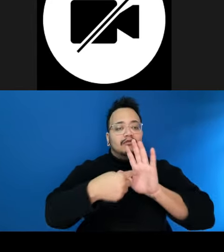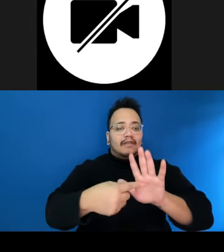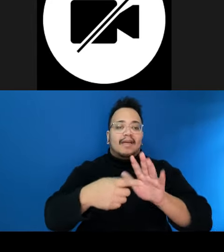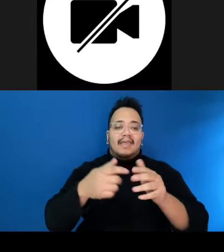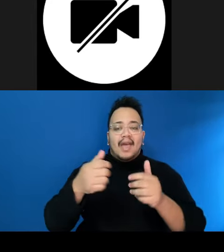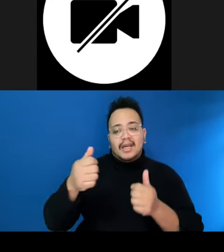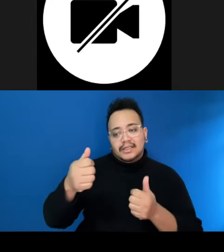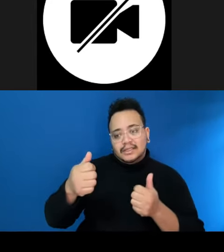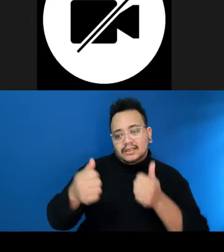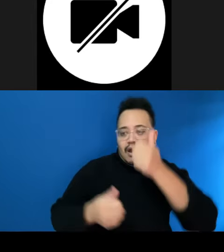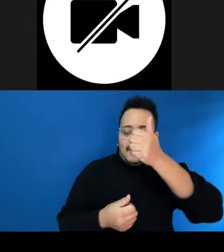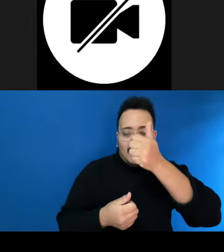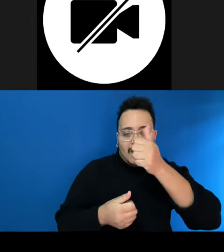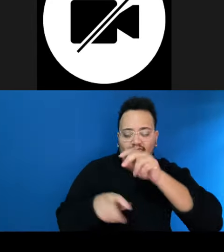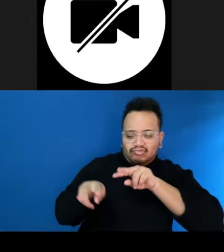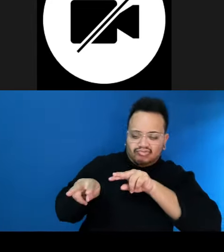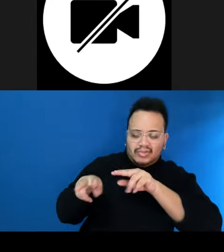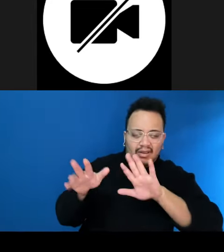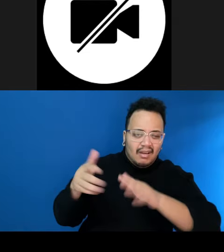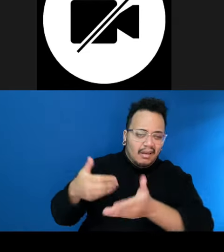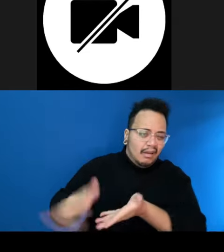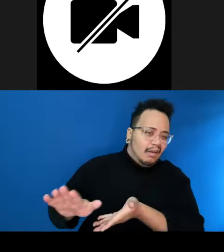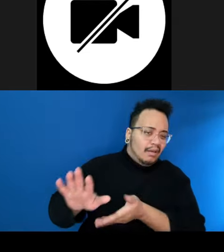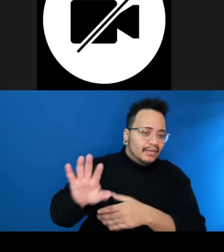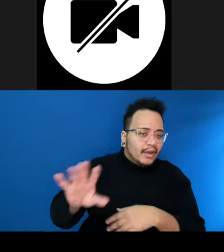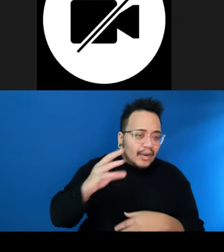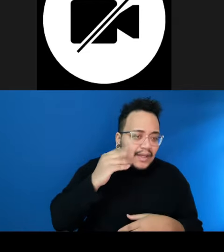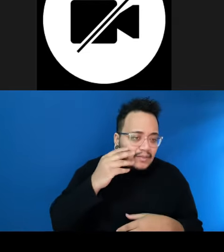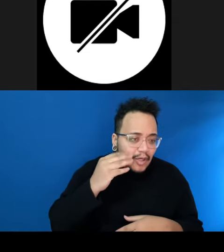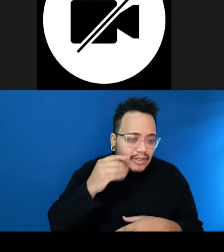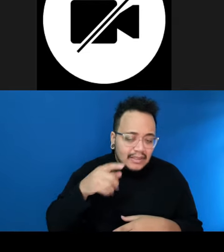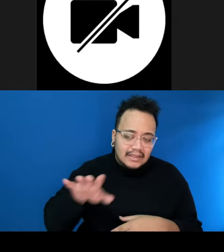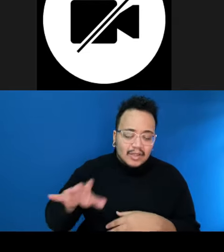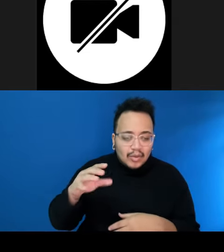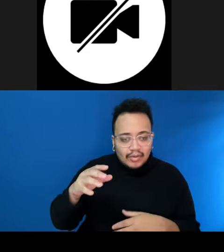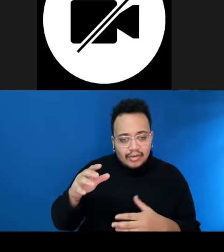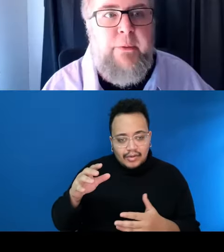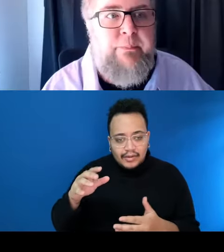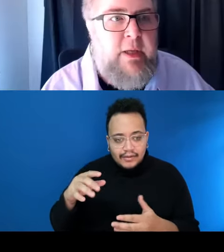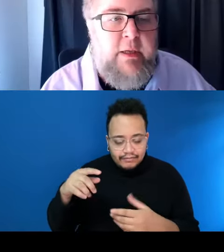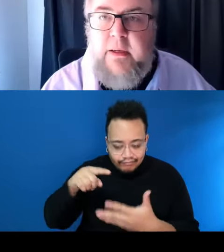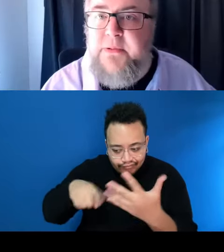erasing the experiences and realities of a minority. Thank you.